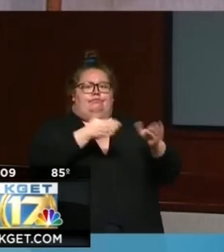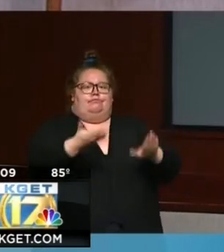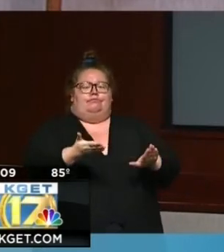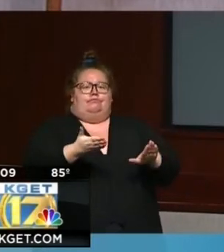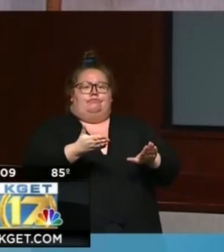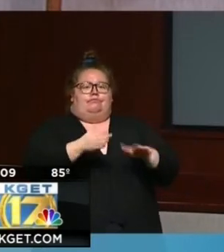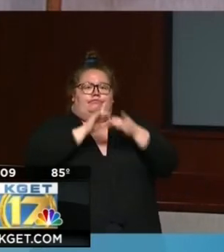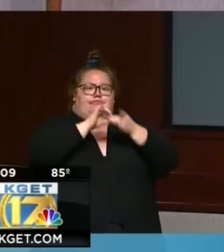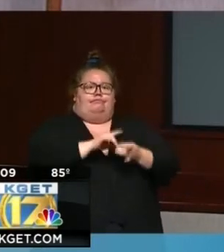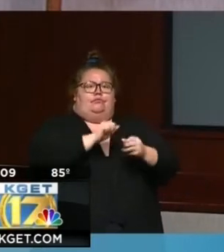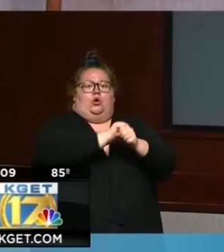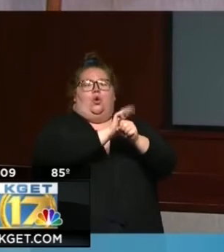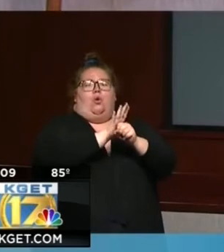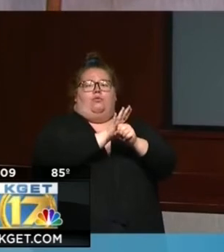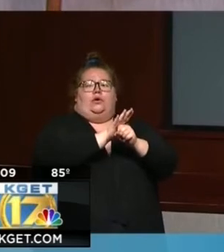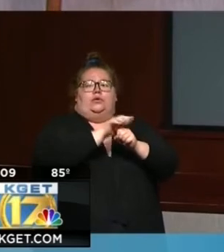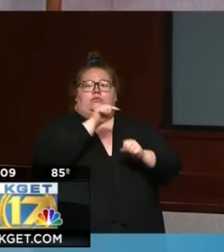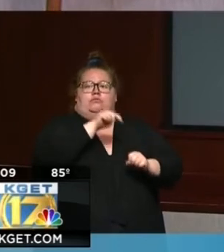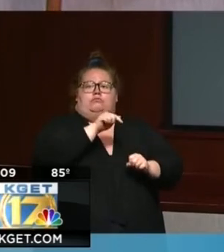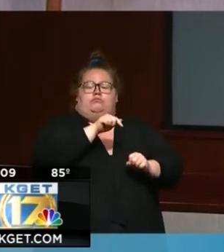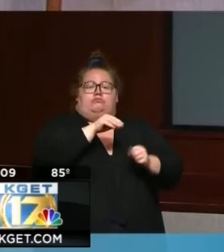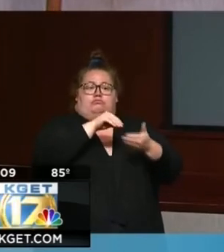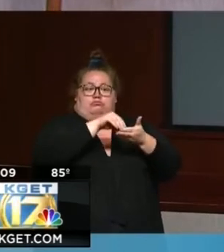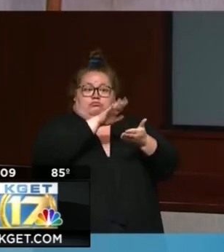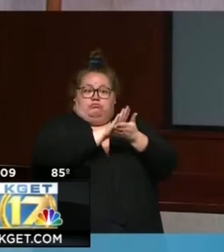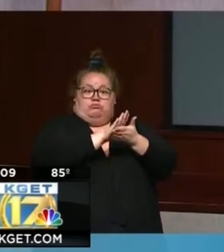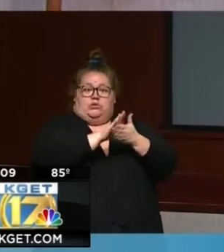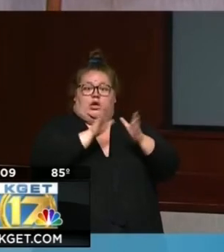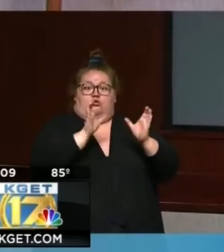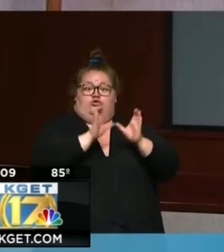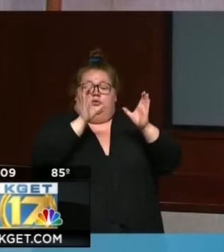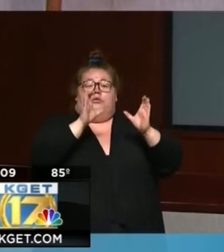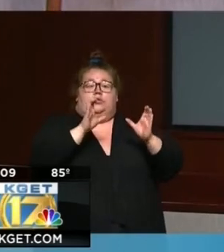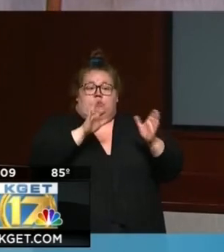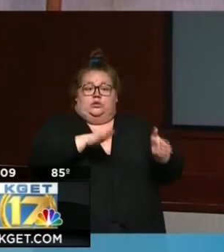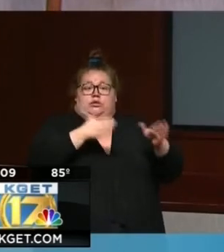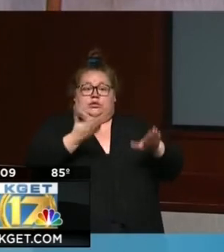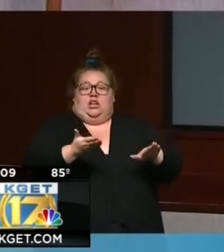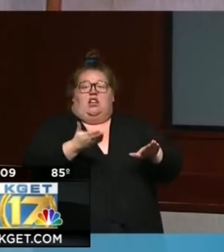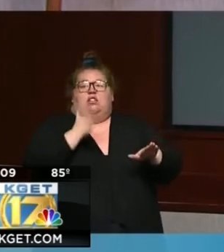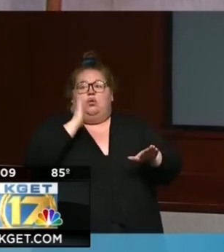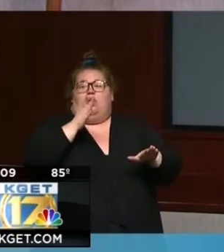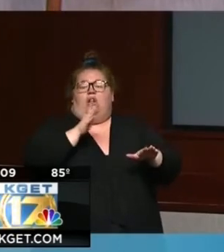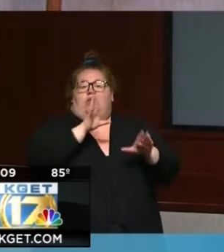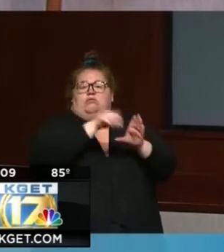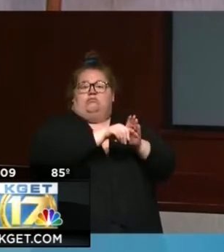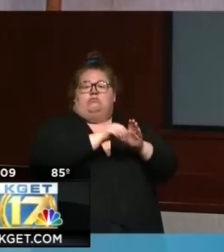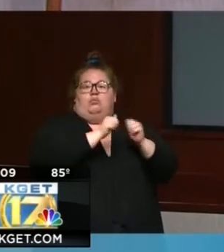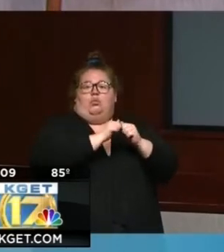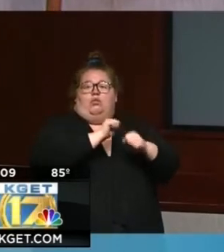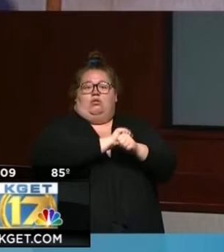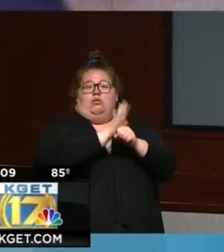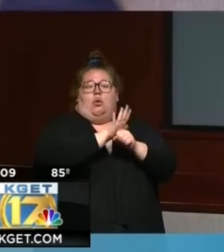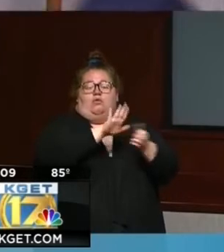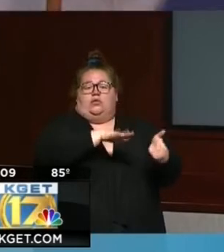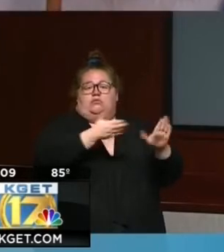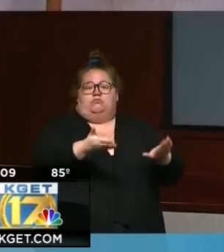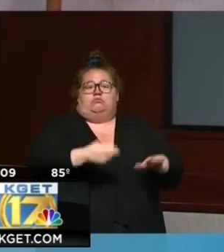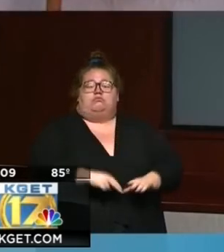CERTIFICATE. IF THE MEDICAL PROVIDER DETERMINES THAT THE PATIENT DID DIE OF COVID-19 AND ENTERED